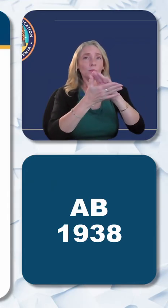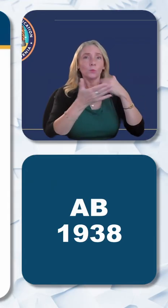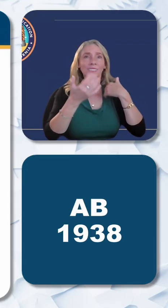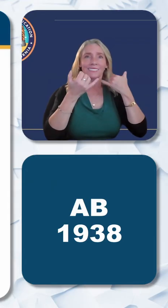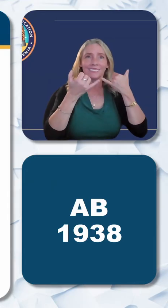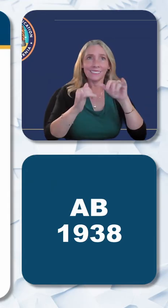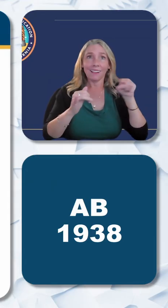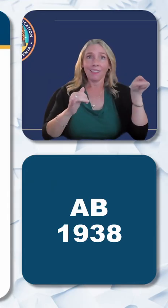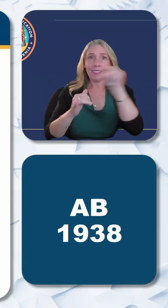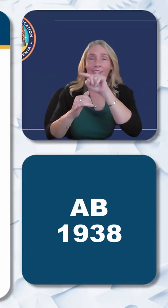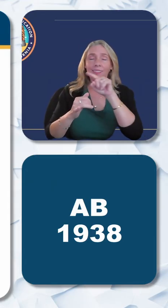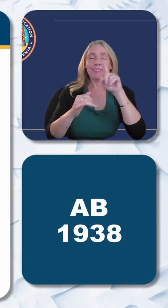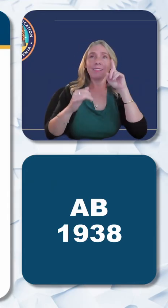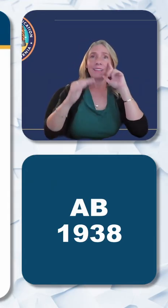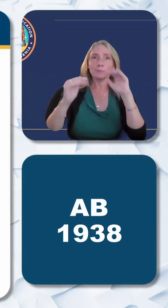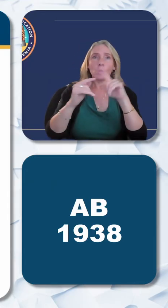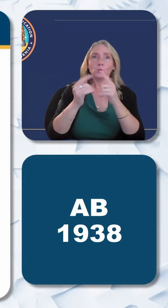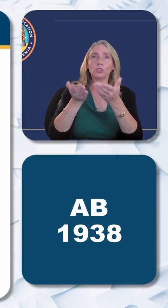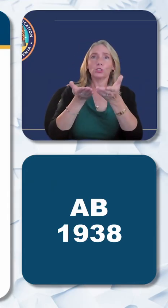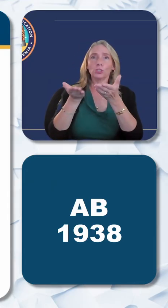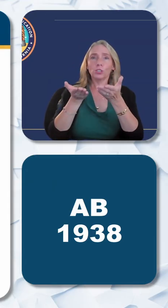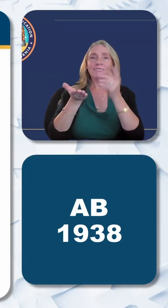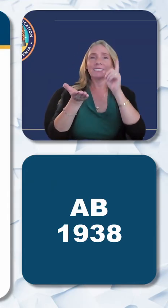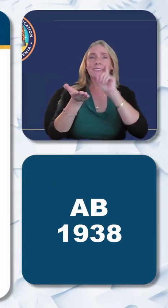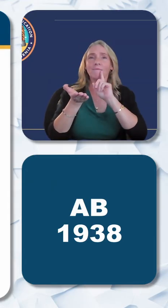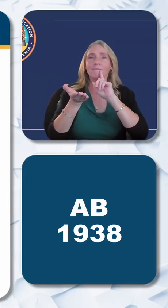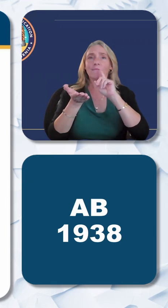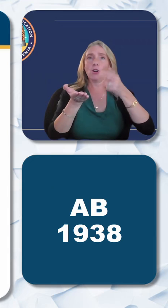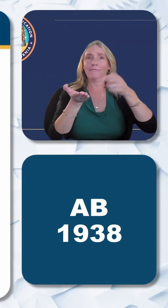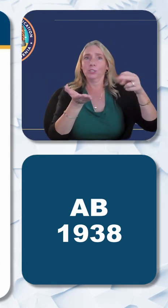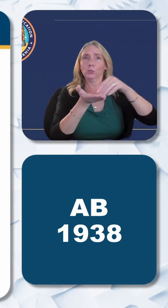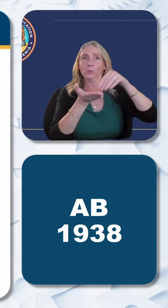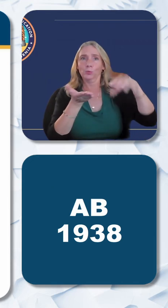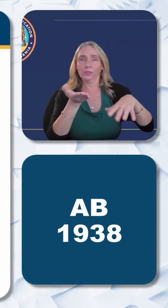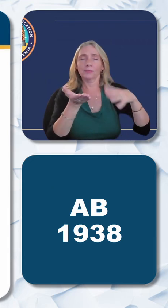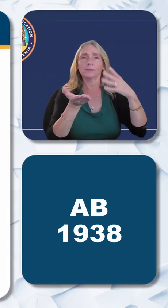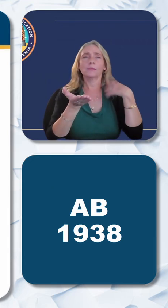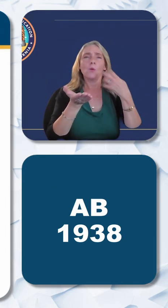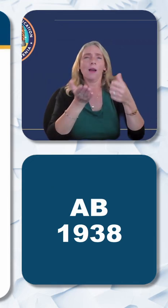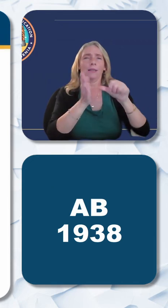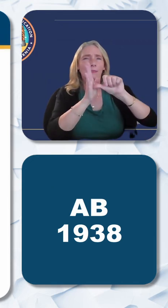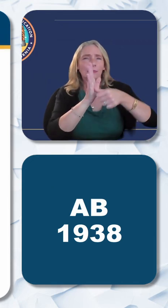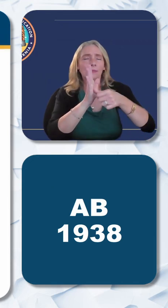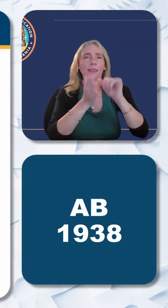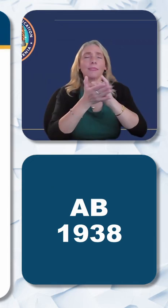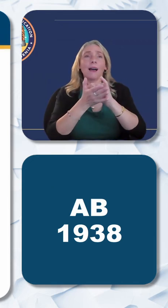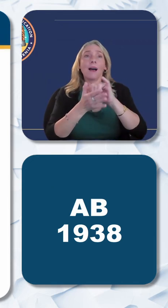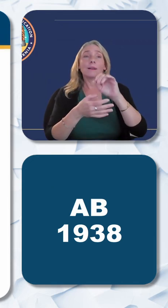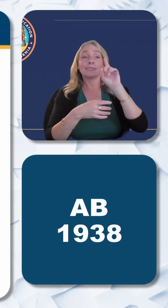So many different types of schools that we work with. But they are all expected to serve deaf and hard of hearing students.